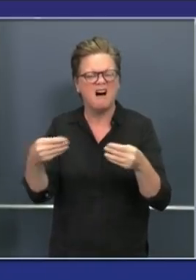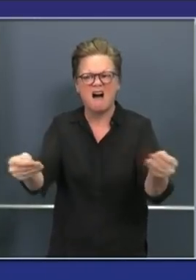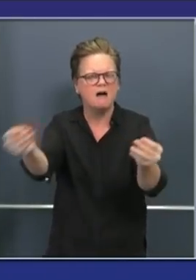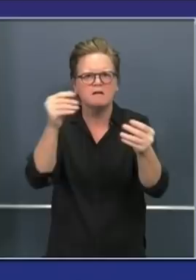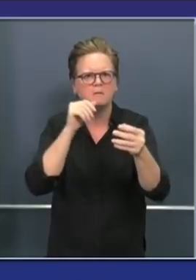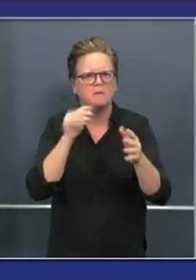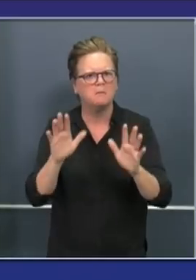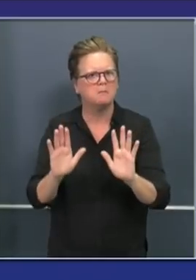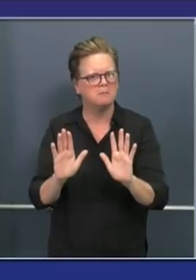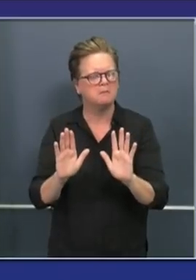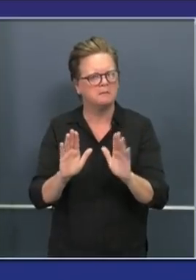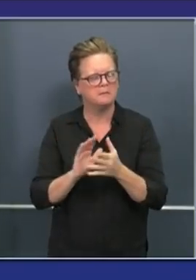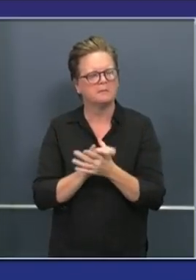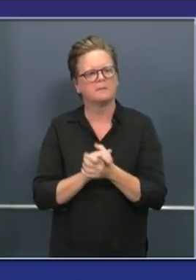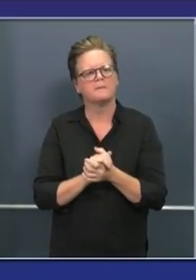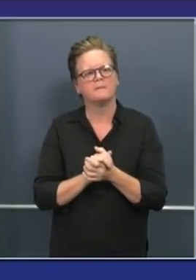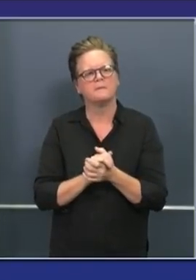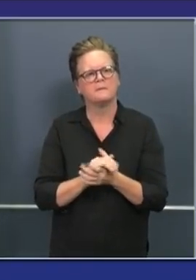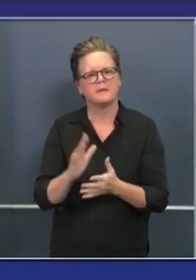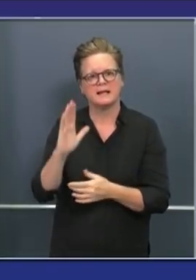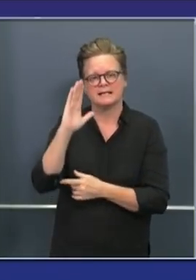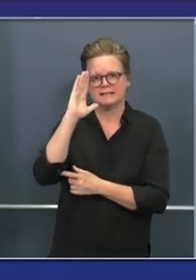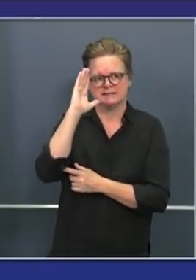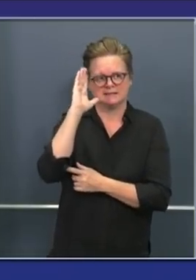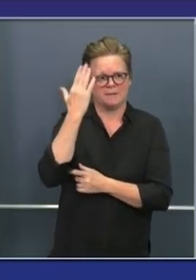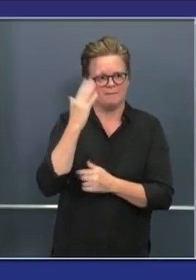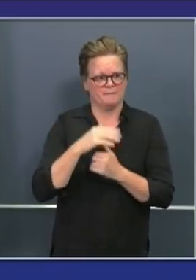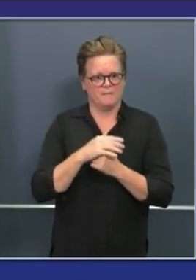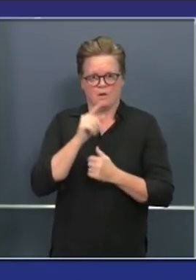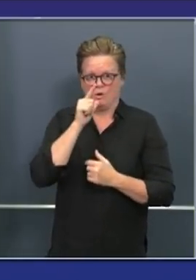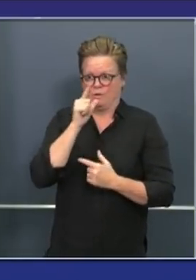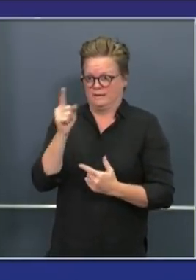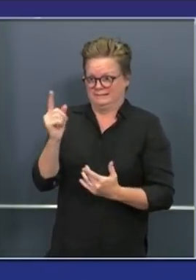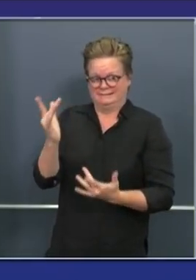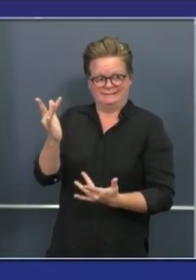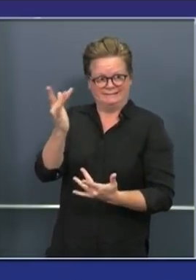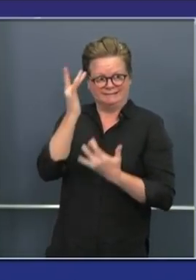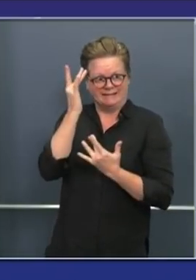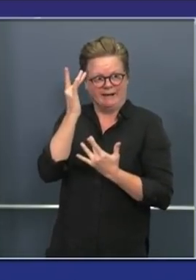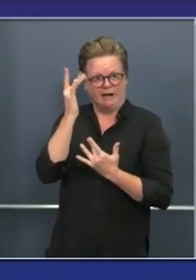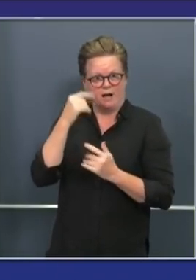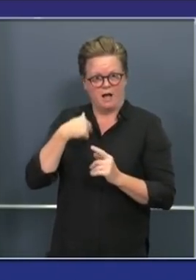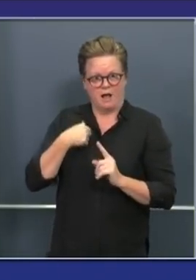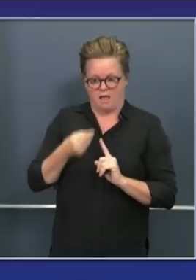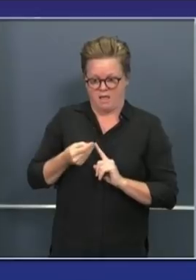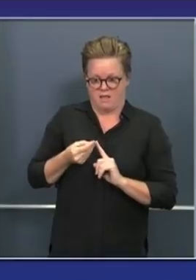HAD COVID BASED UPON OUR TESTING, OUR CAPACITY TO TRACE,